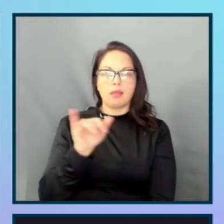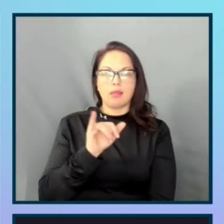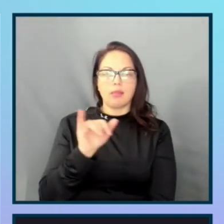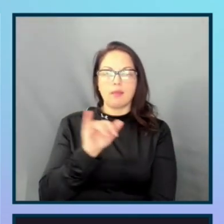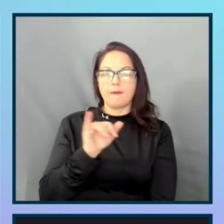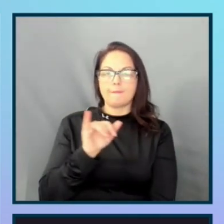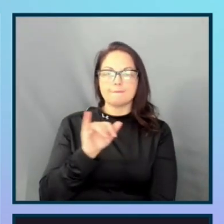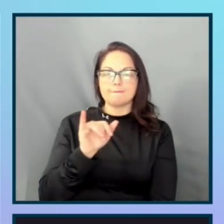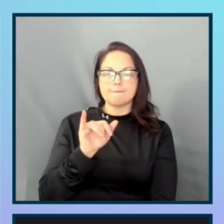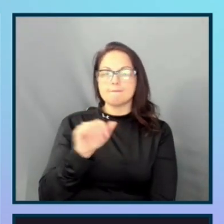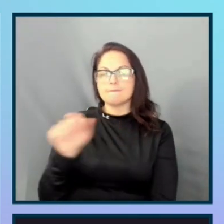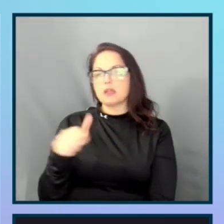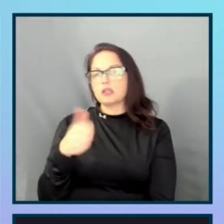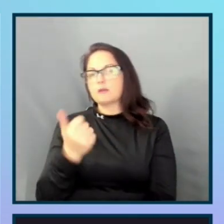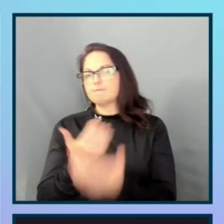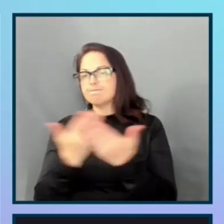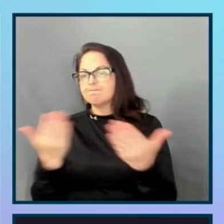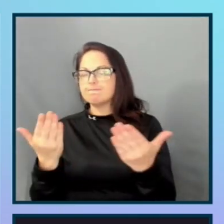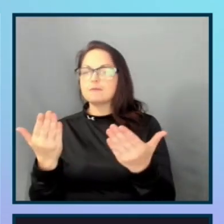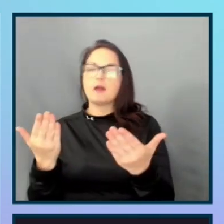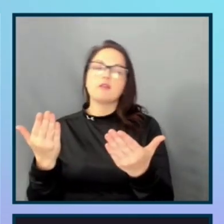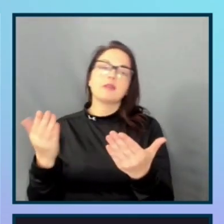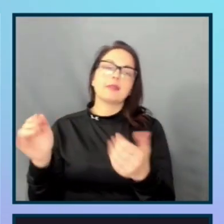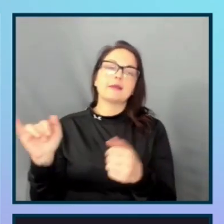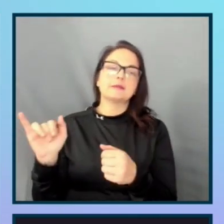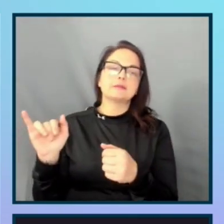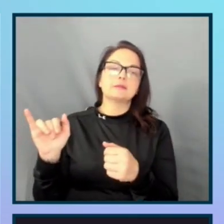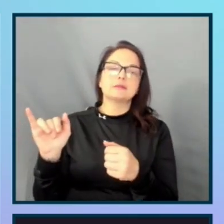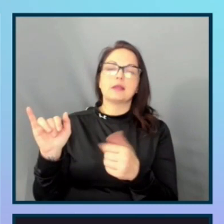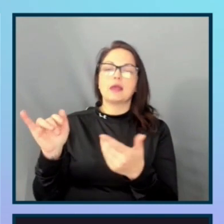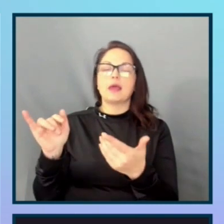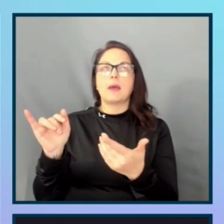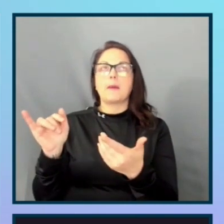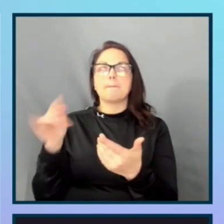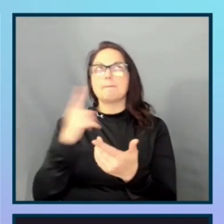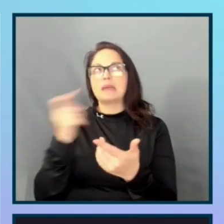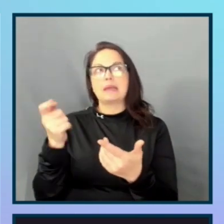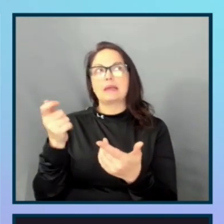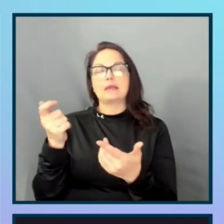We can fall quite quickly into a trap of something like annecdata.